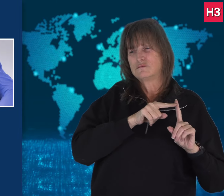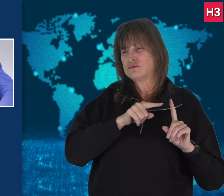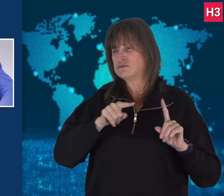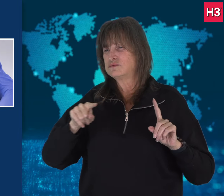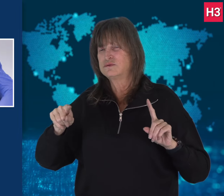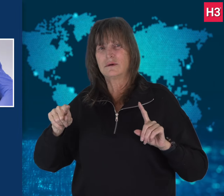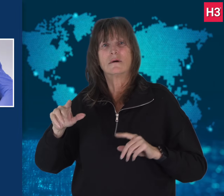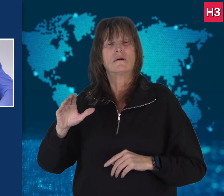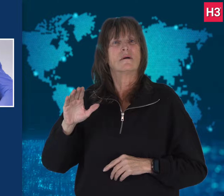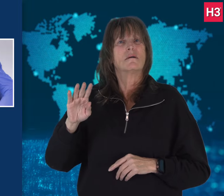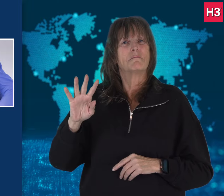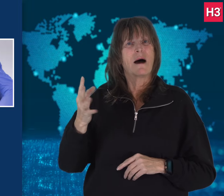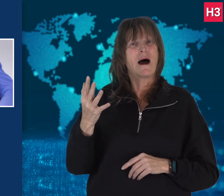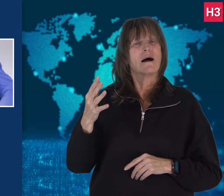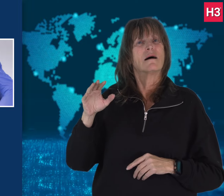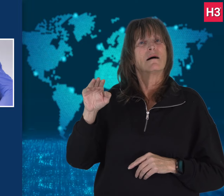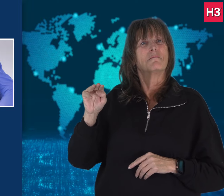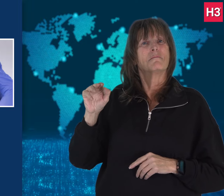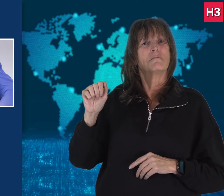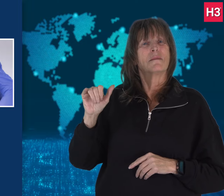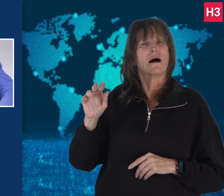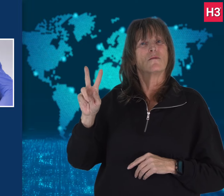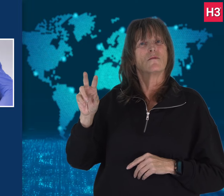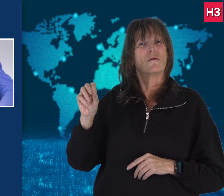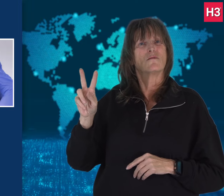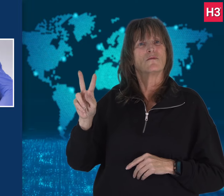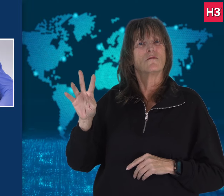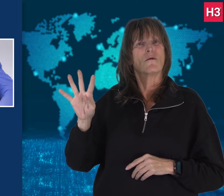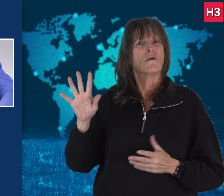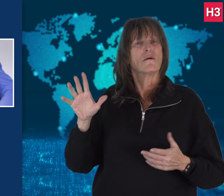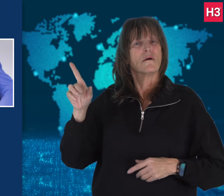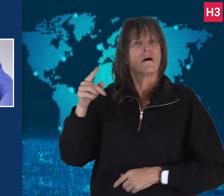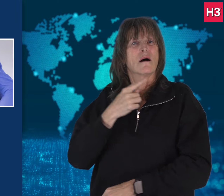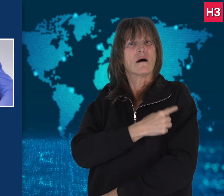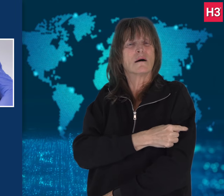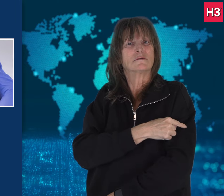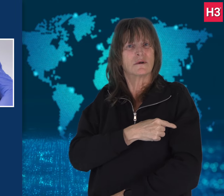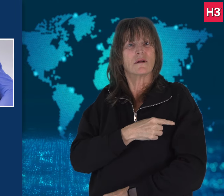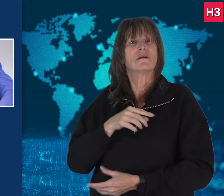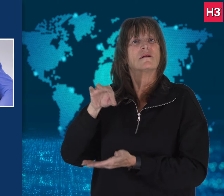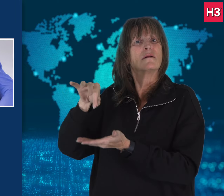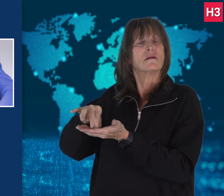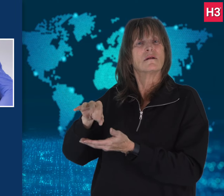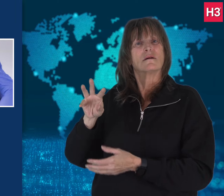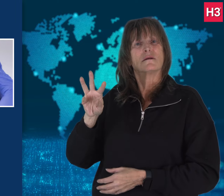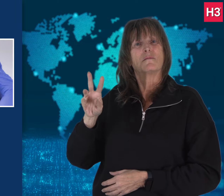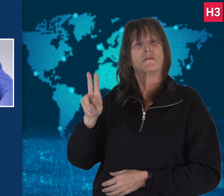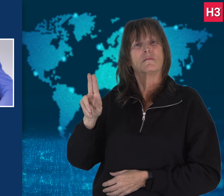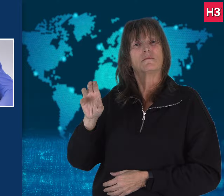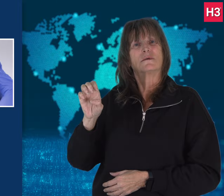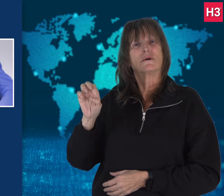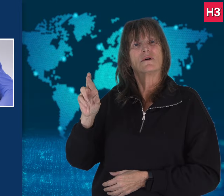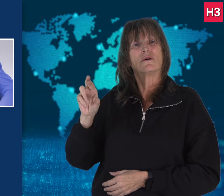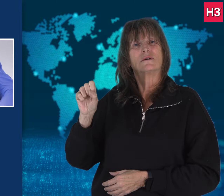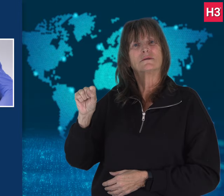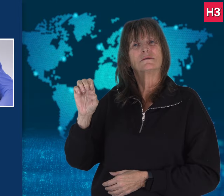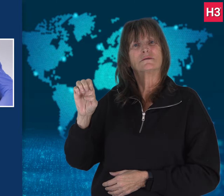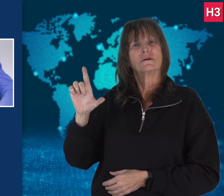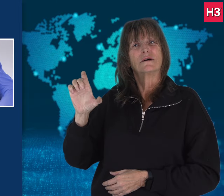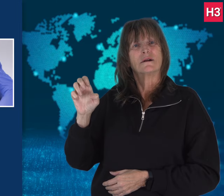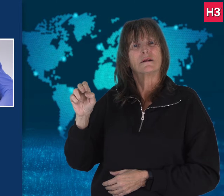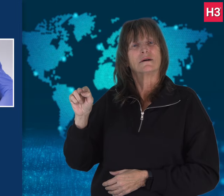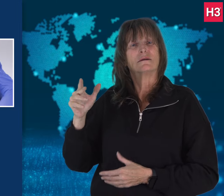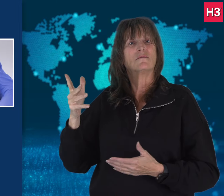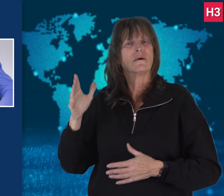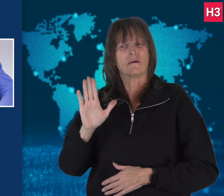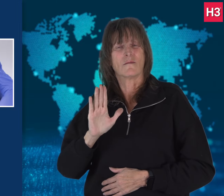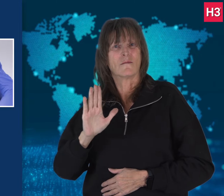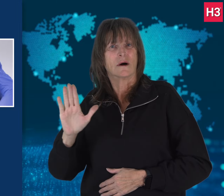The nurse was arrested in 2024. In court, he showed no guilt